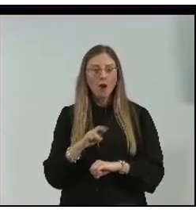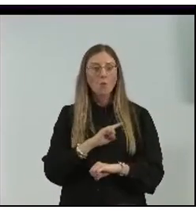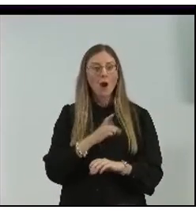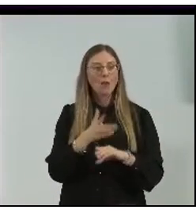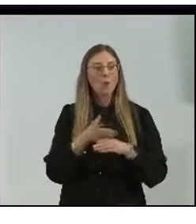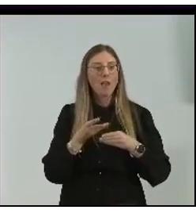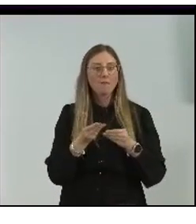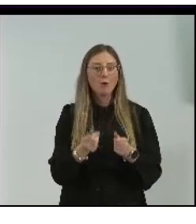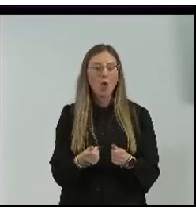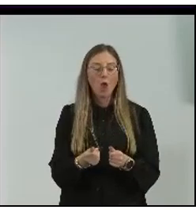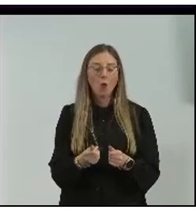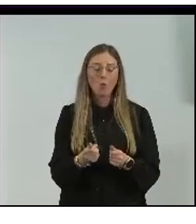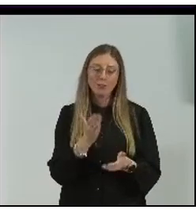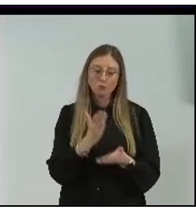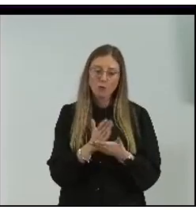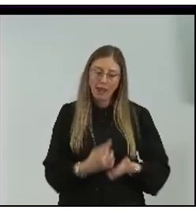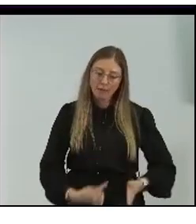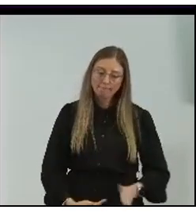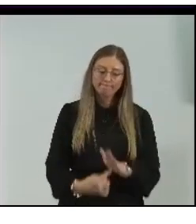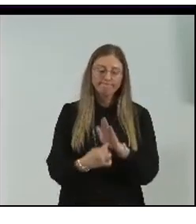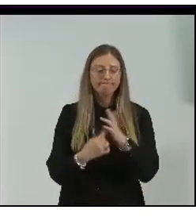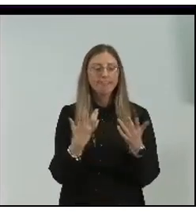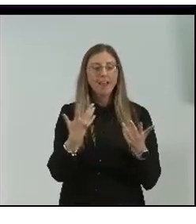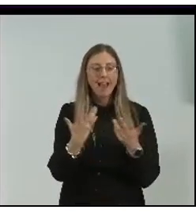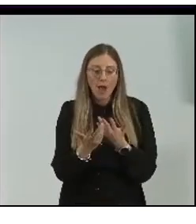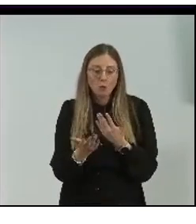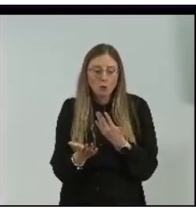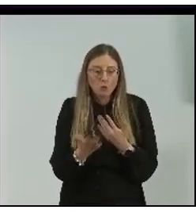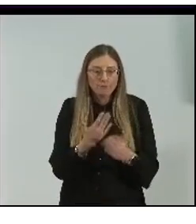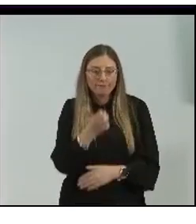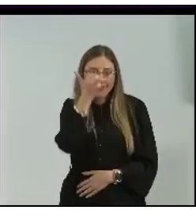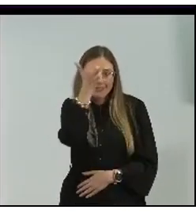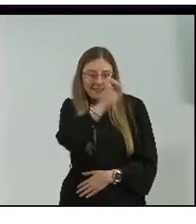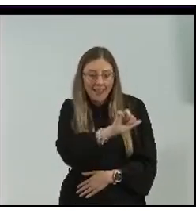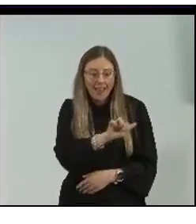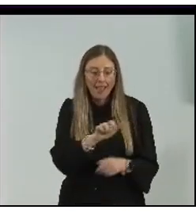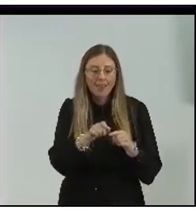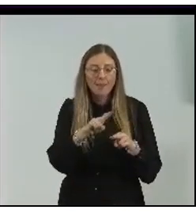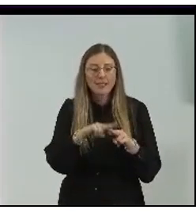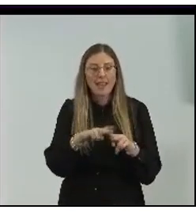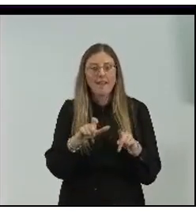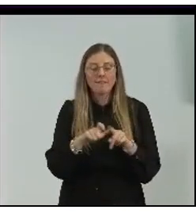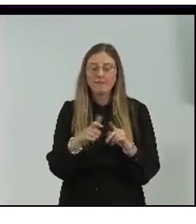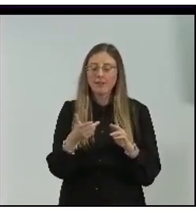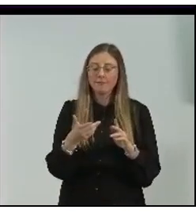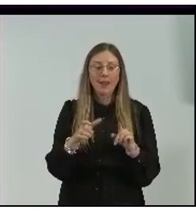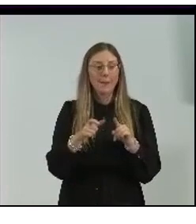the force multiplier in how you address enterprise scale PDF accessibility requirements.